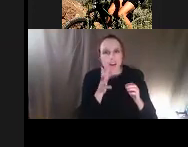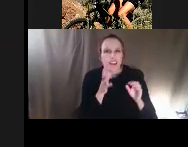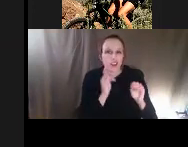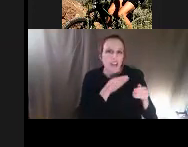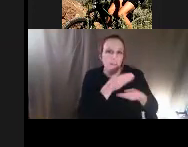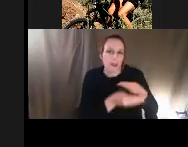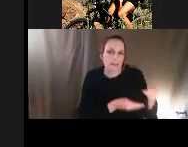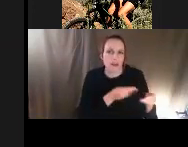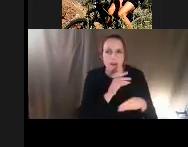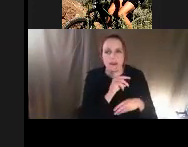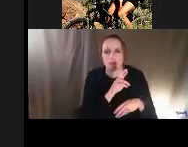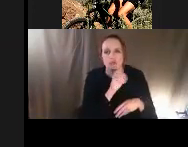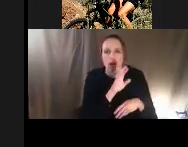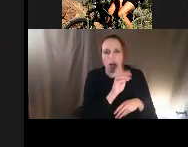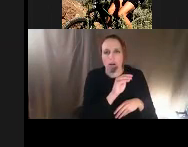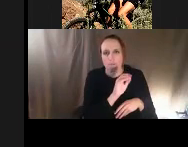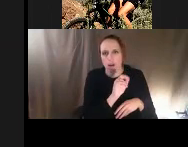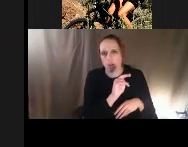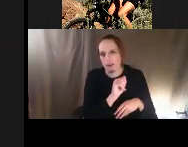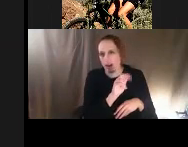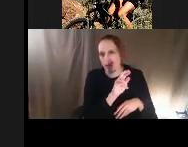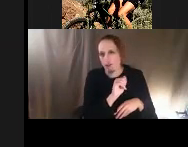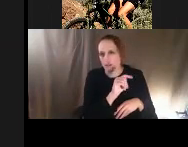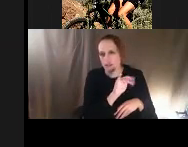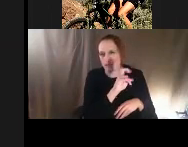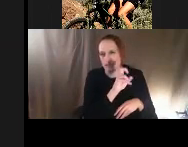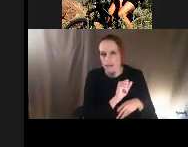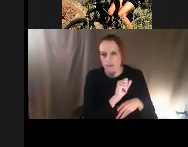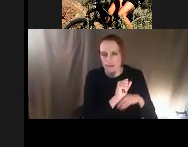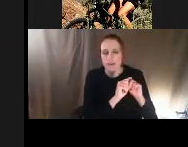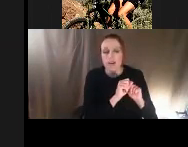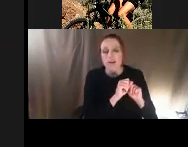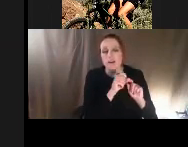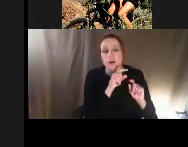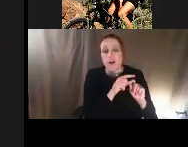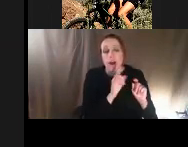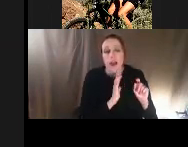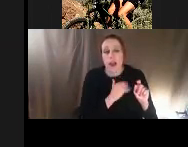Just kind of like our job is to really just monitor how we're going to respond to somebody when they